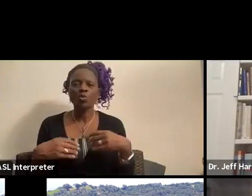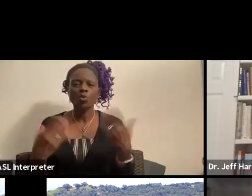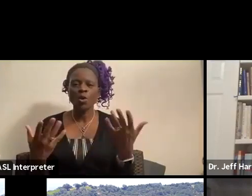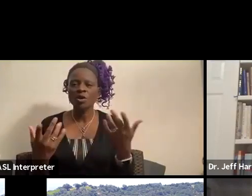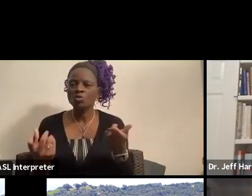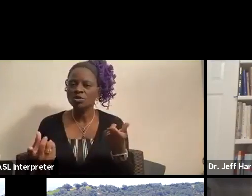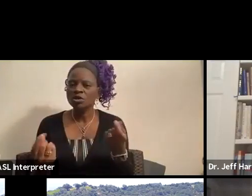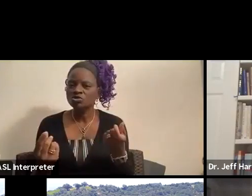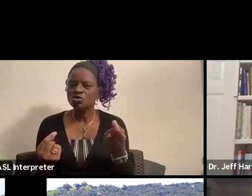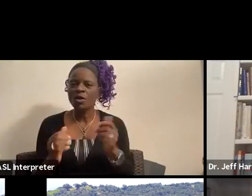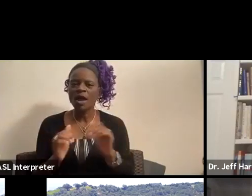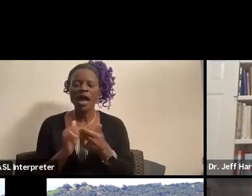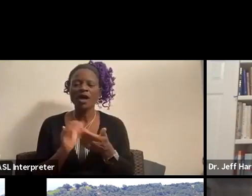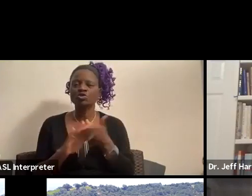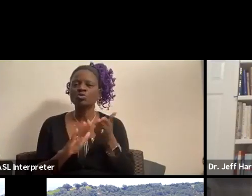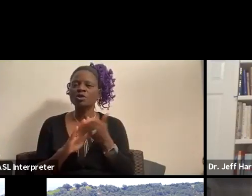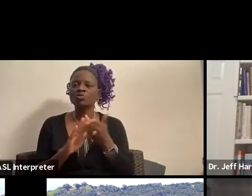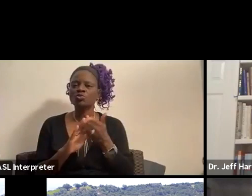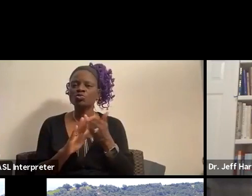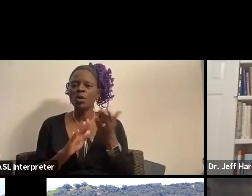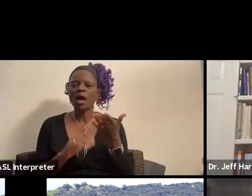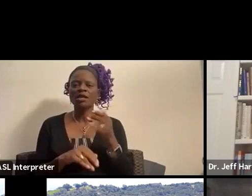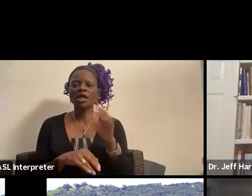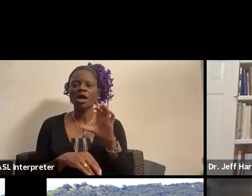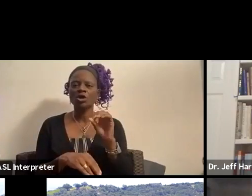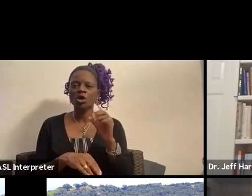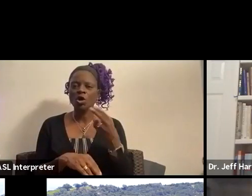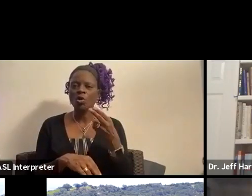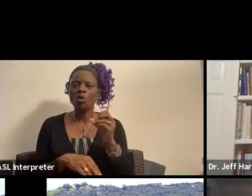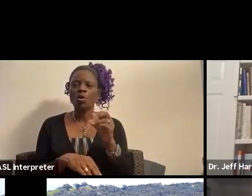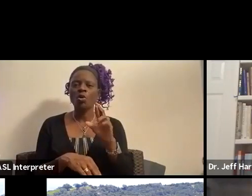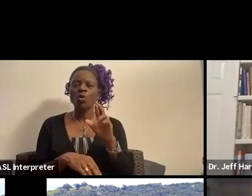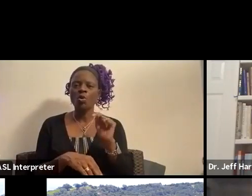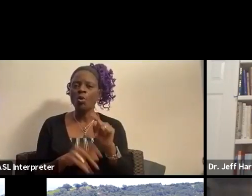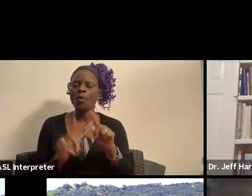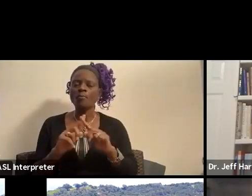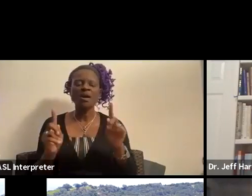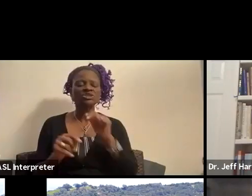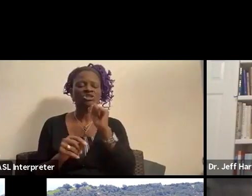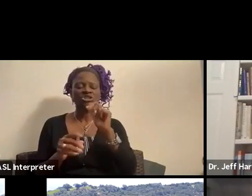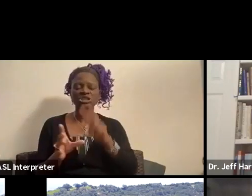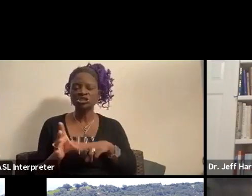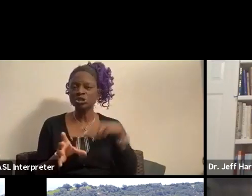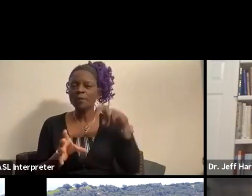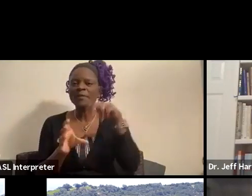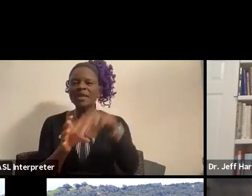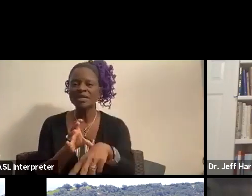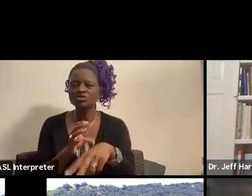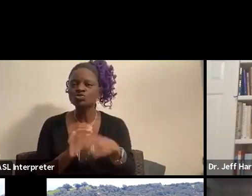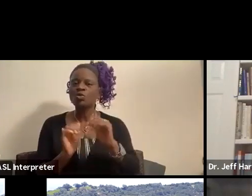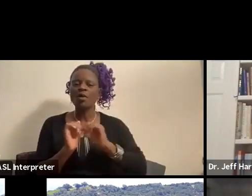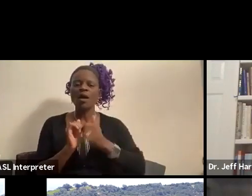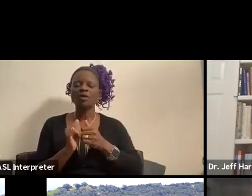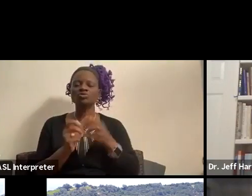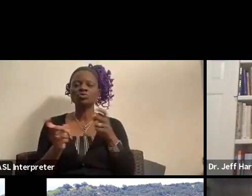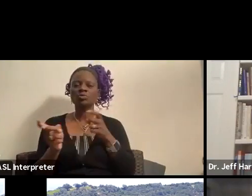But she didn't try to get in the way of managing the school system. And I think that's the best way we can work